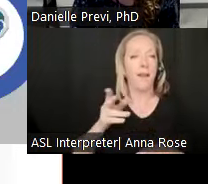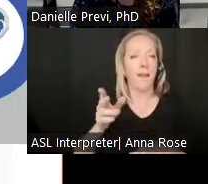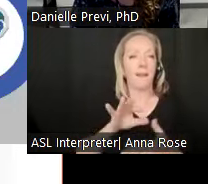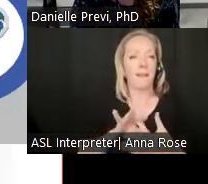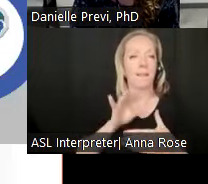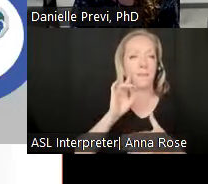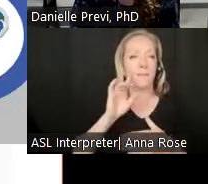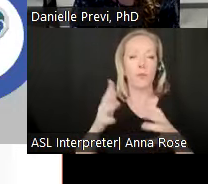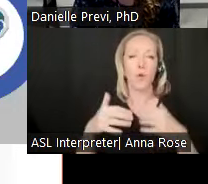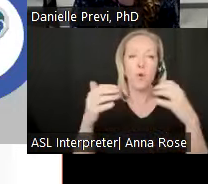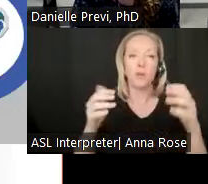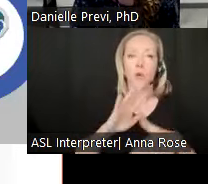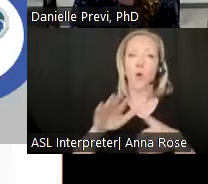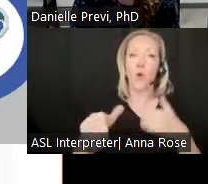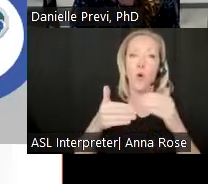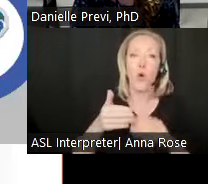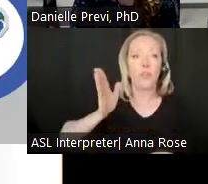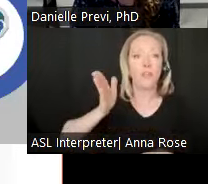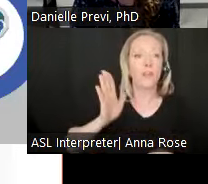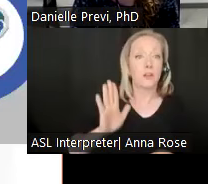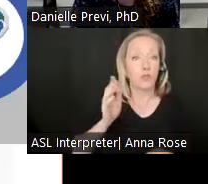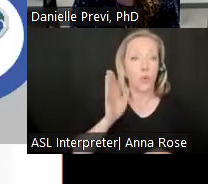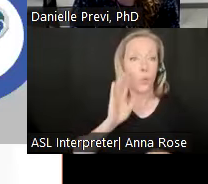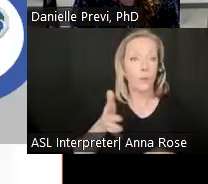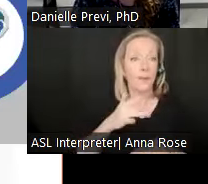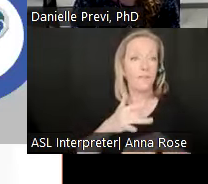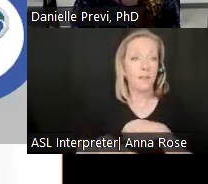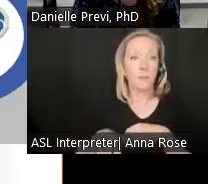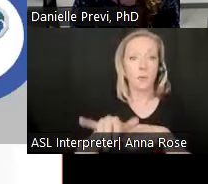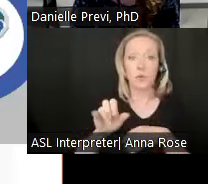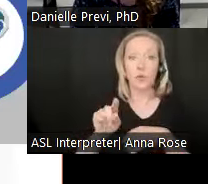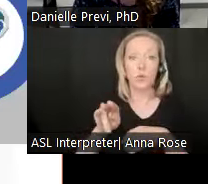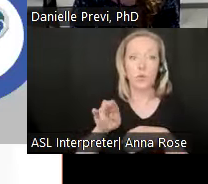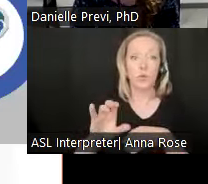and KnowNeuroanatomy lecture is available on our YouTube channel; be sure to check it out,